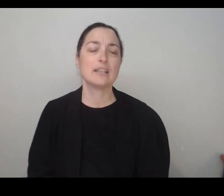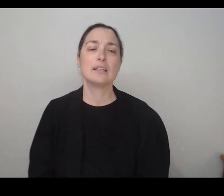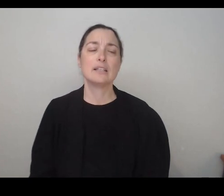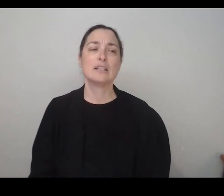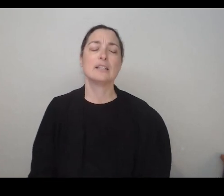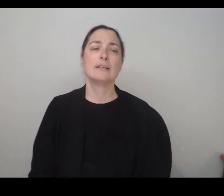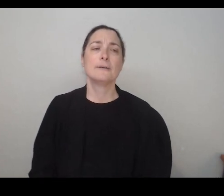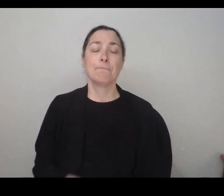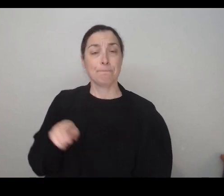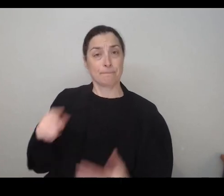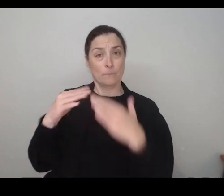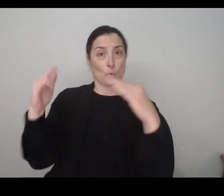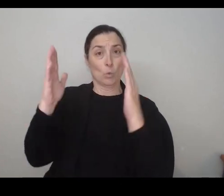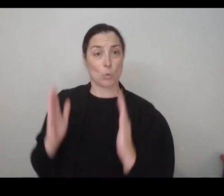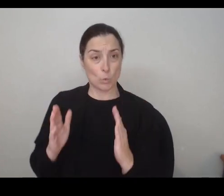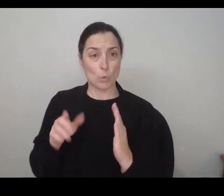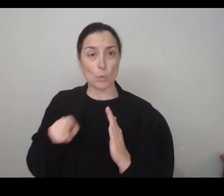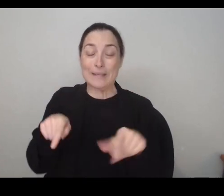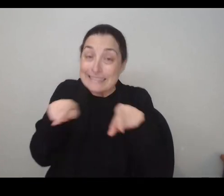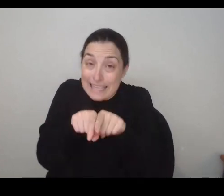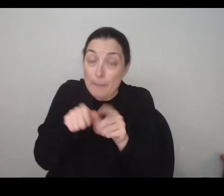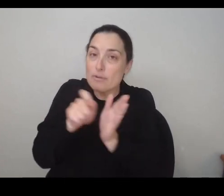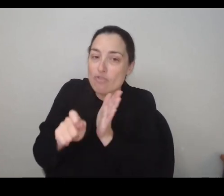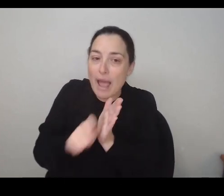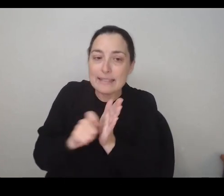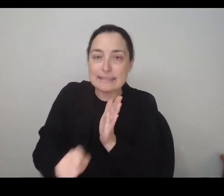like the writings, it's the second self-portrait of Gauguin